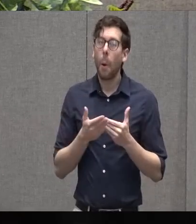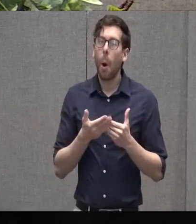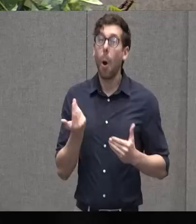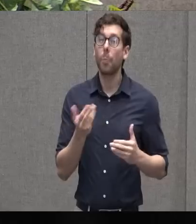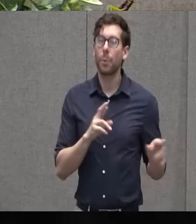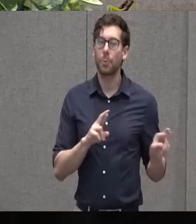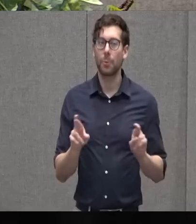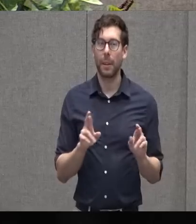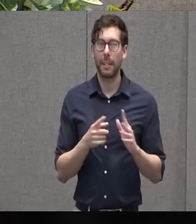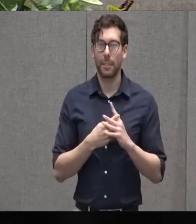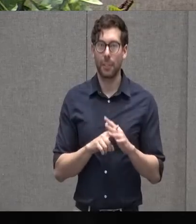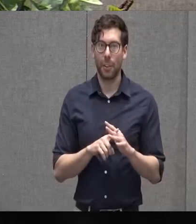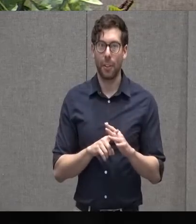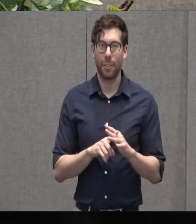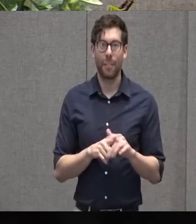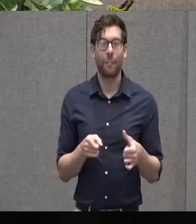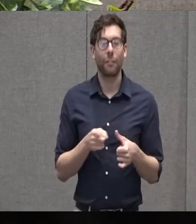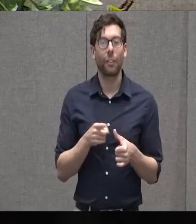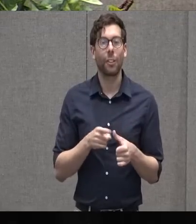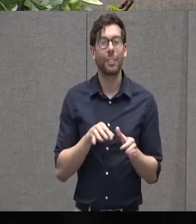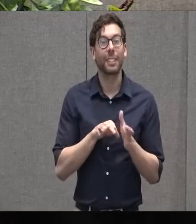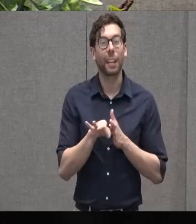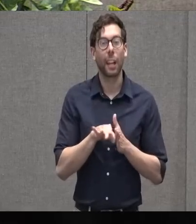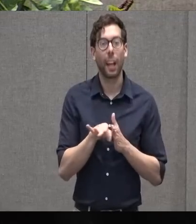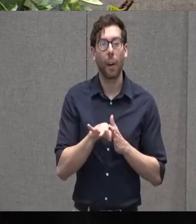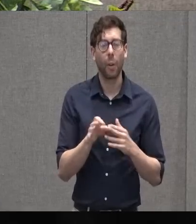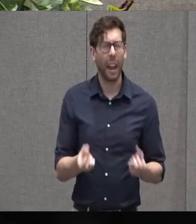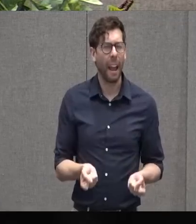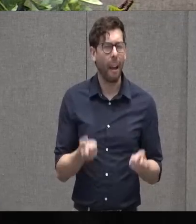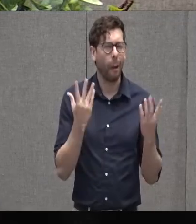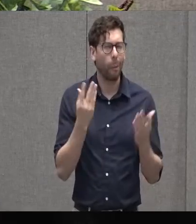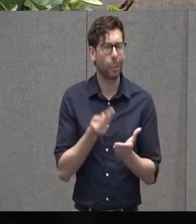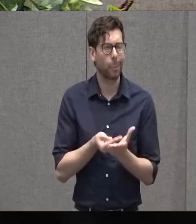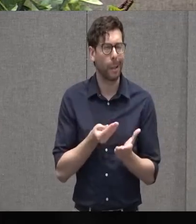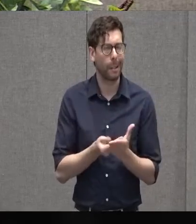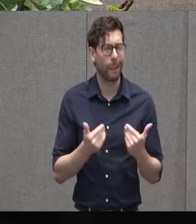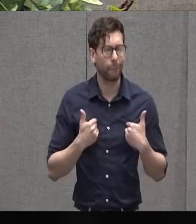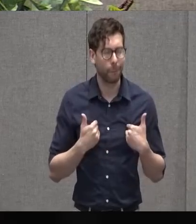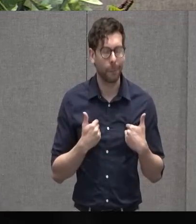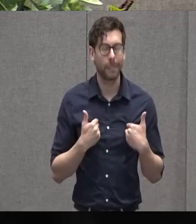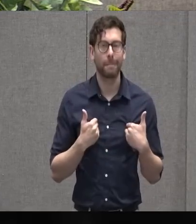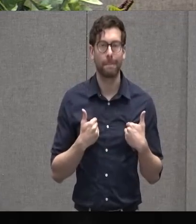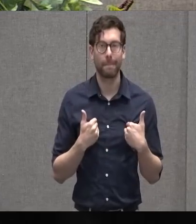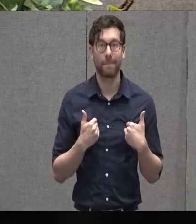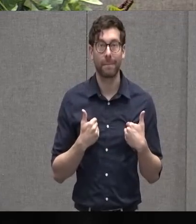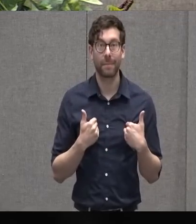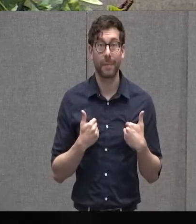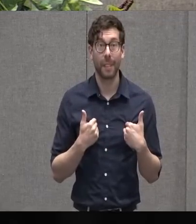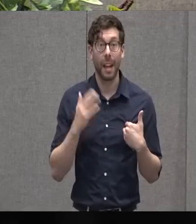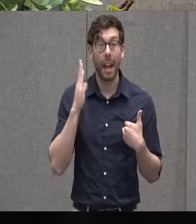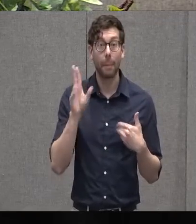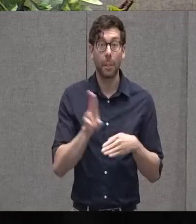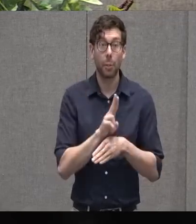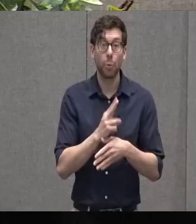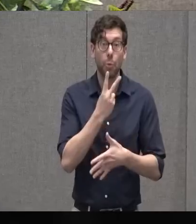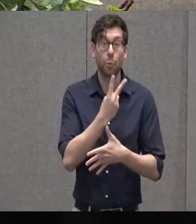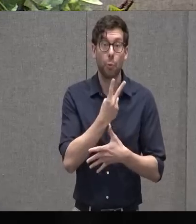Let's count how much money we have before we start. I'm gonna count by twos.